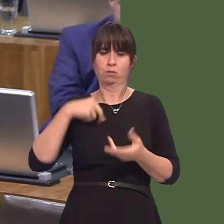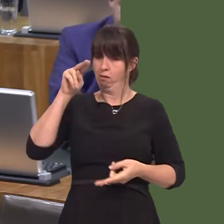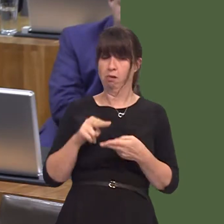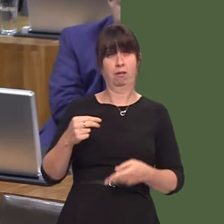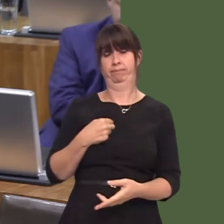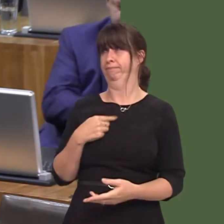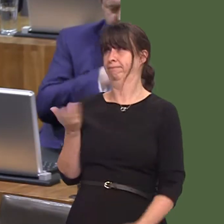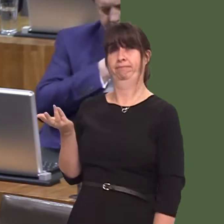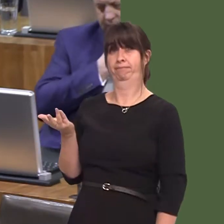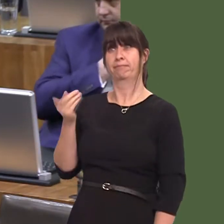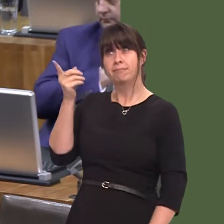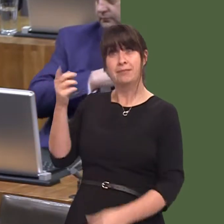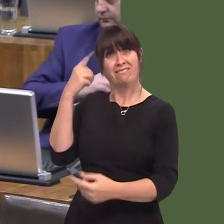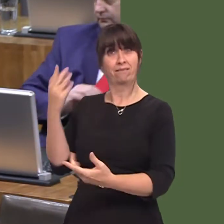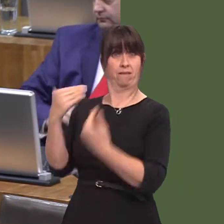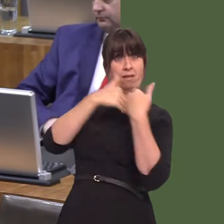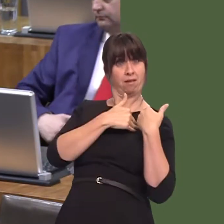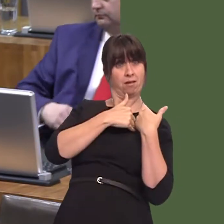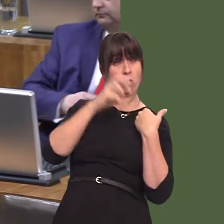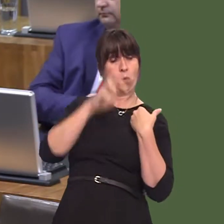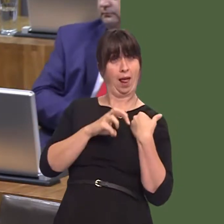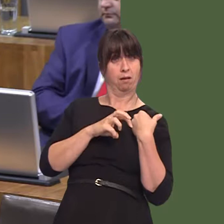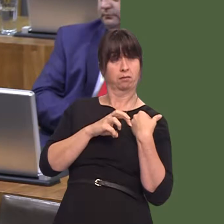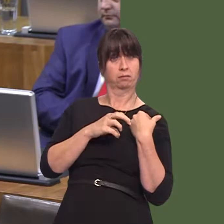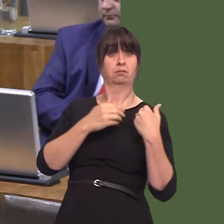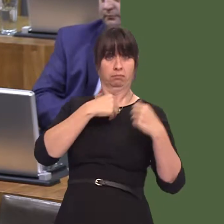So, I have no faith at all that the UK Government, if they were to transfer responsibility over